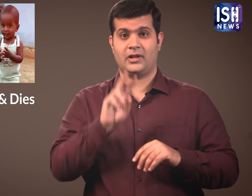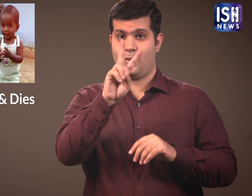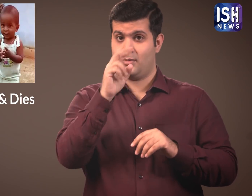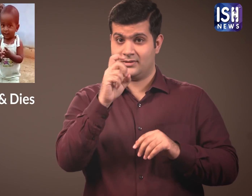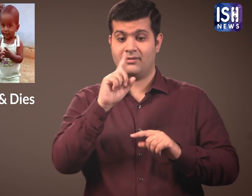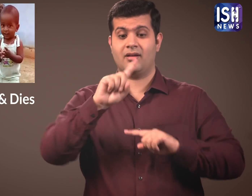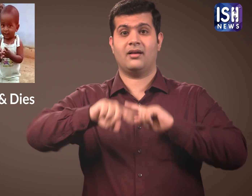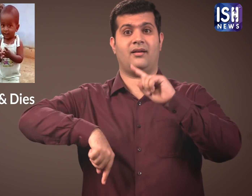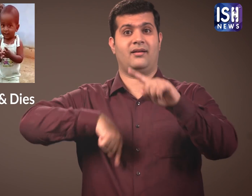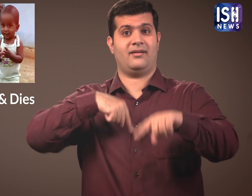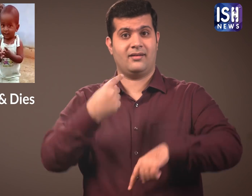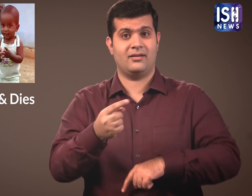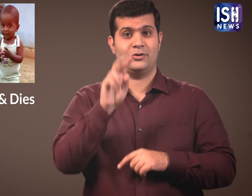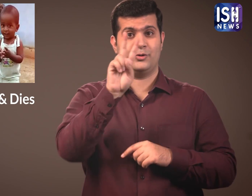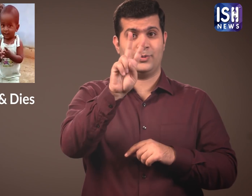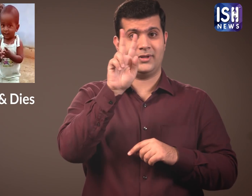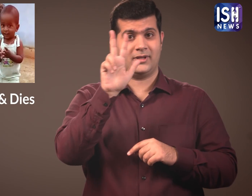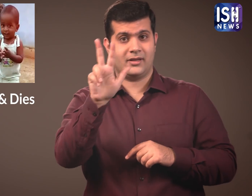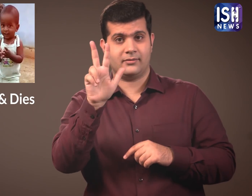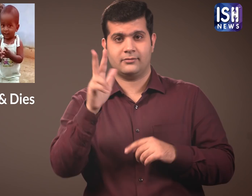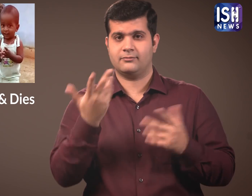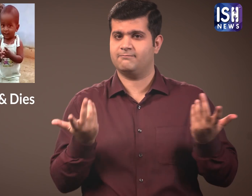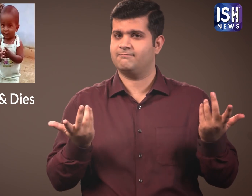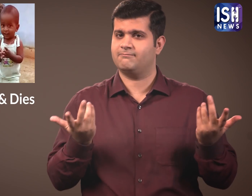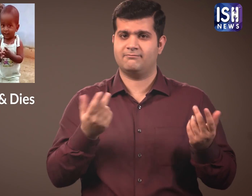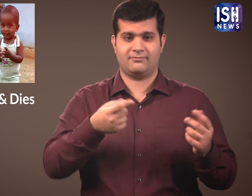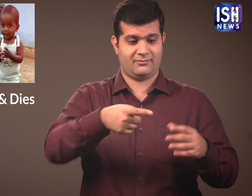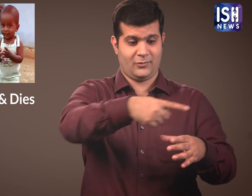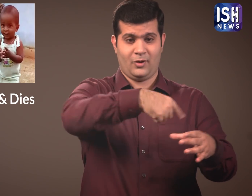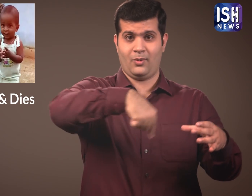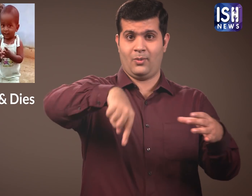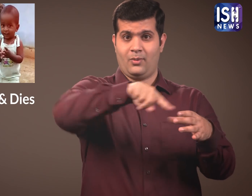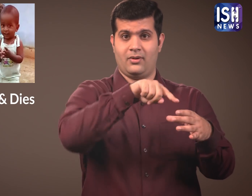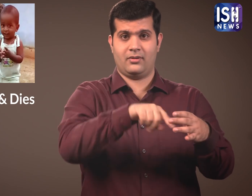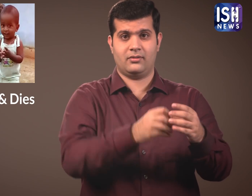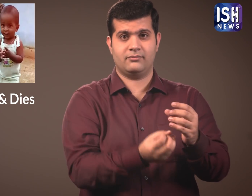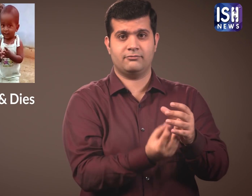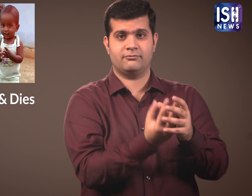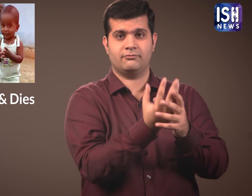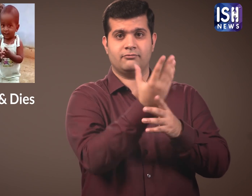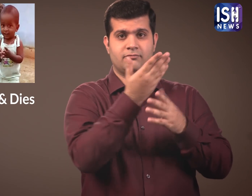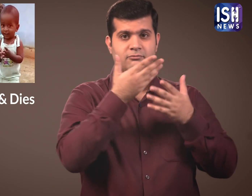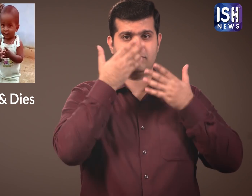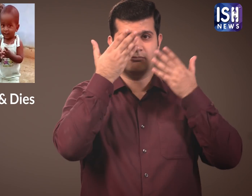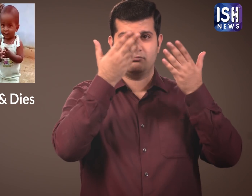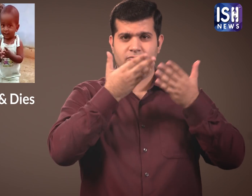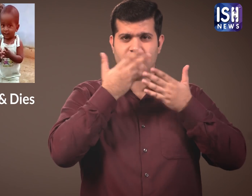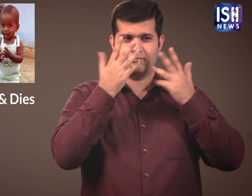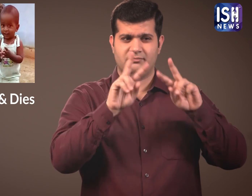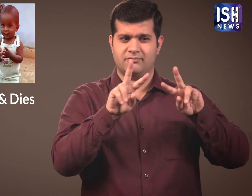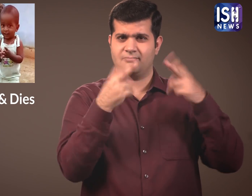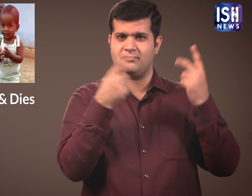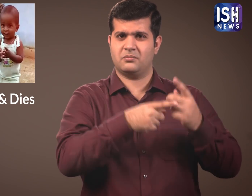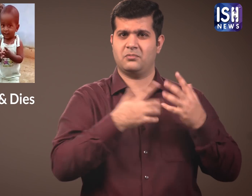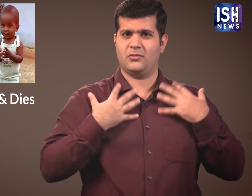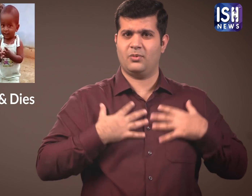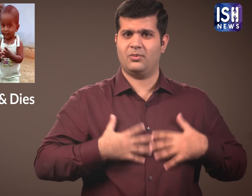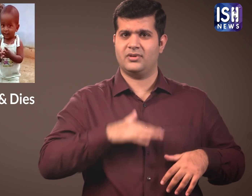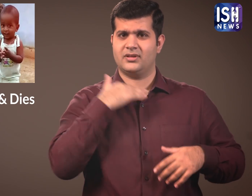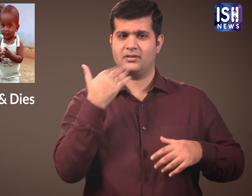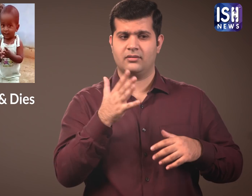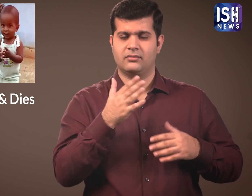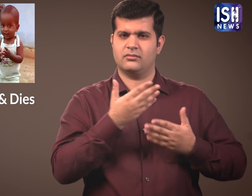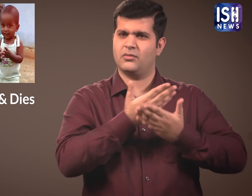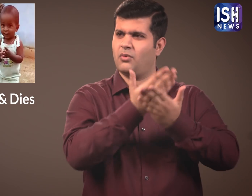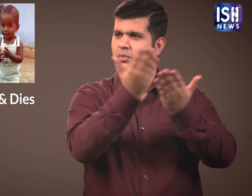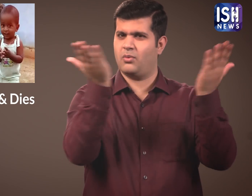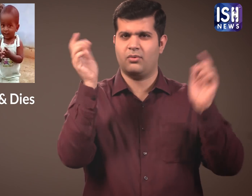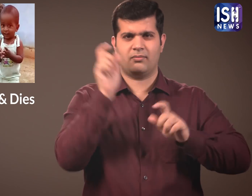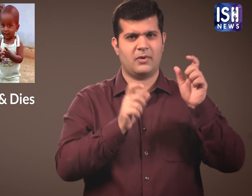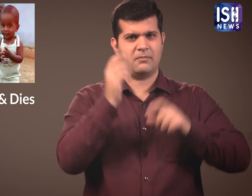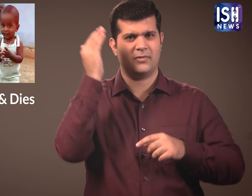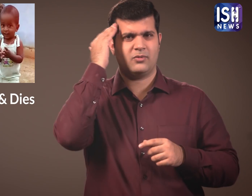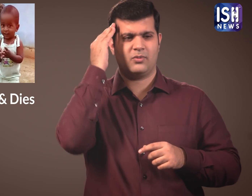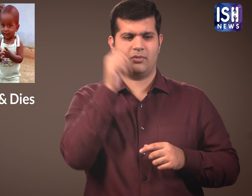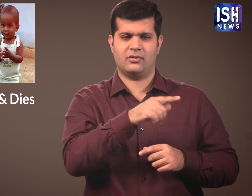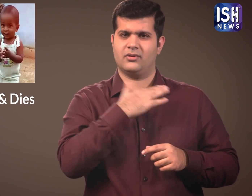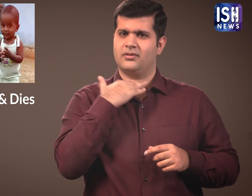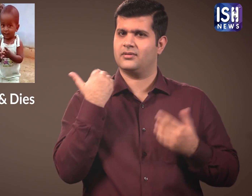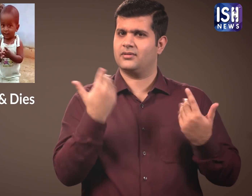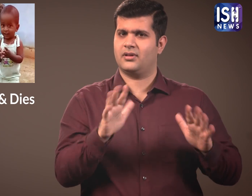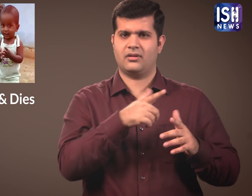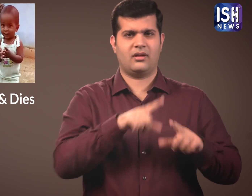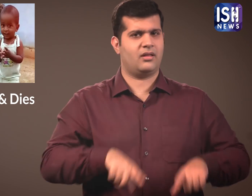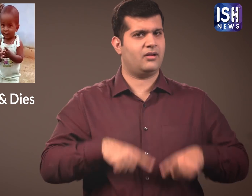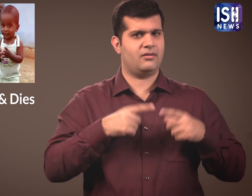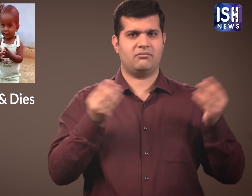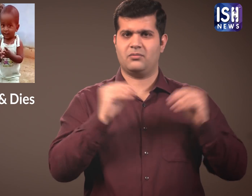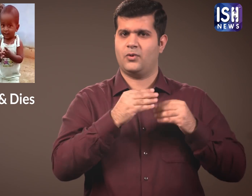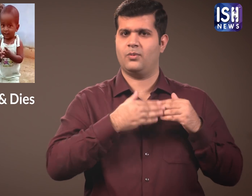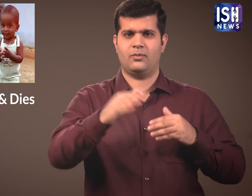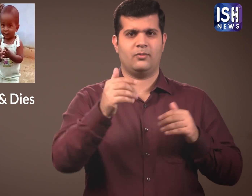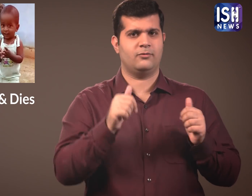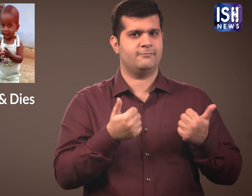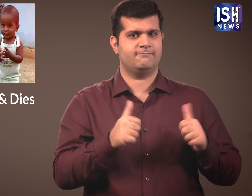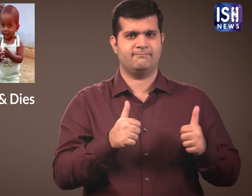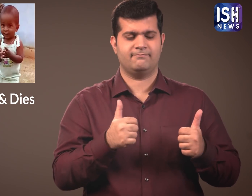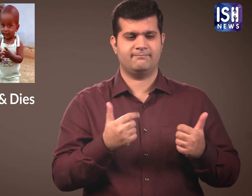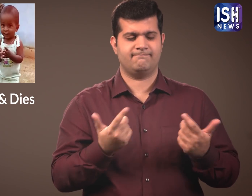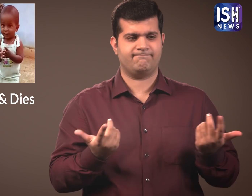On 28th October a bad smell started coming from the borewell. By this everyone came to know that Sujith was no more.